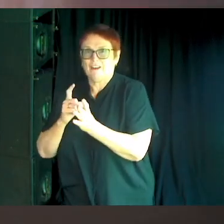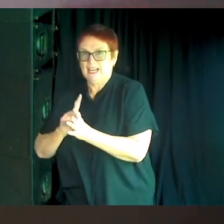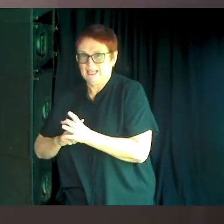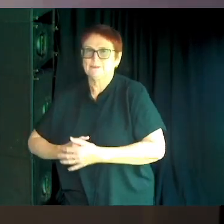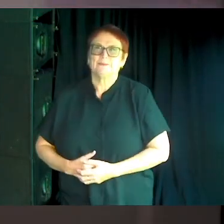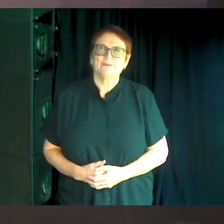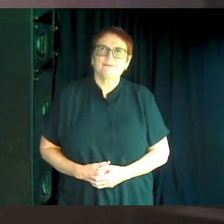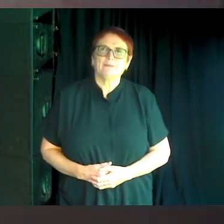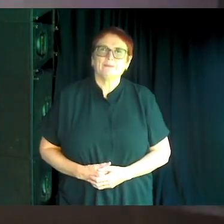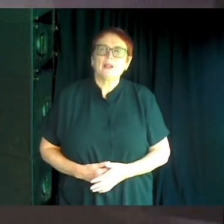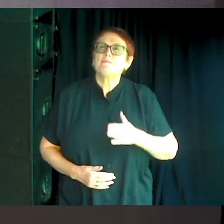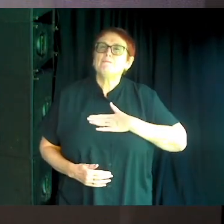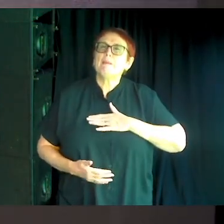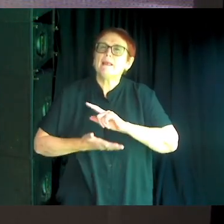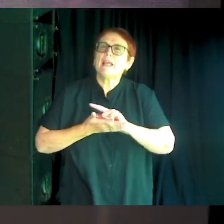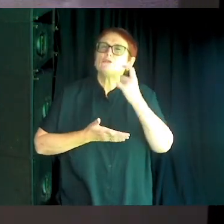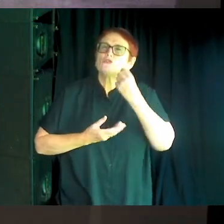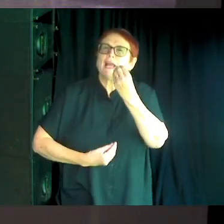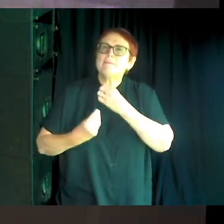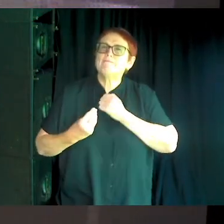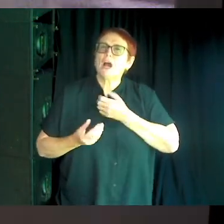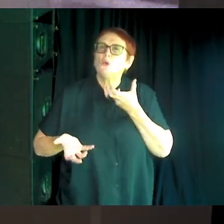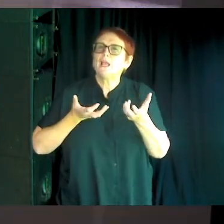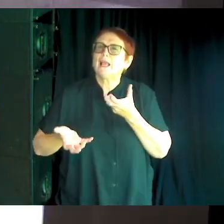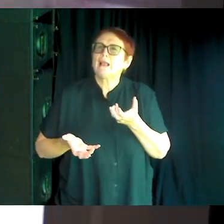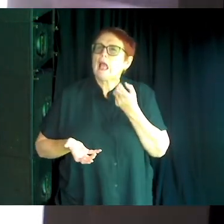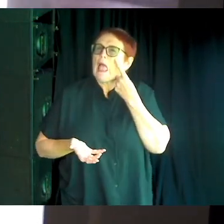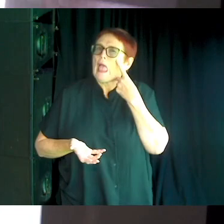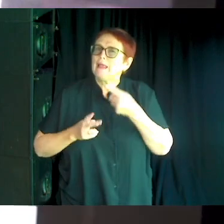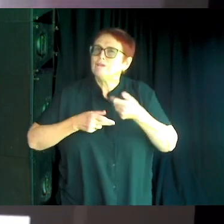do you need to try my curry later in this yeah yeah I'm gonna give you a word so let everyone